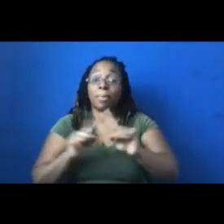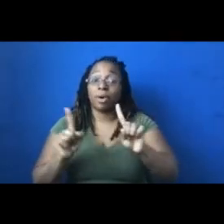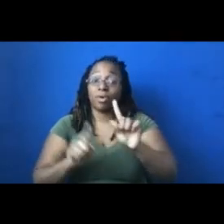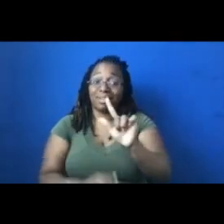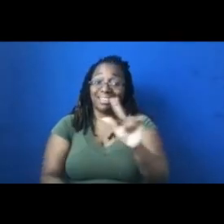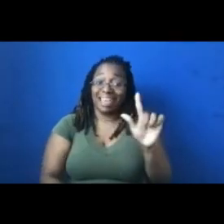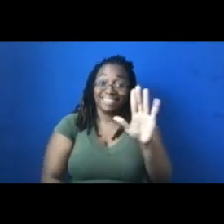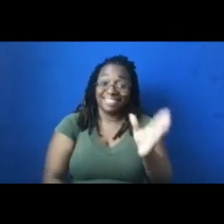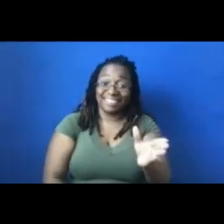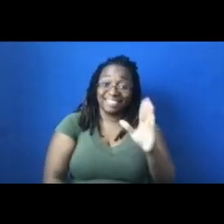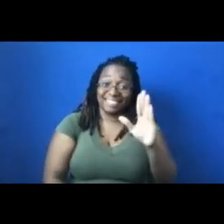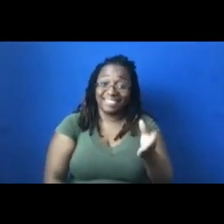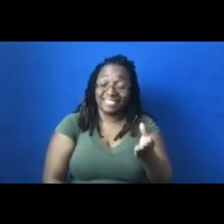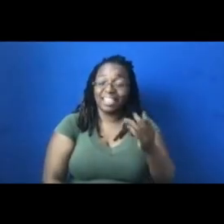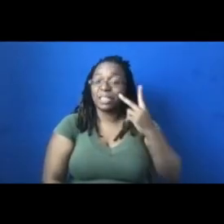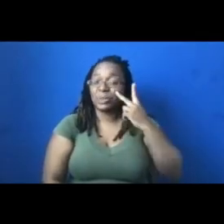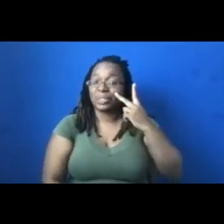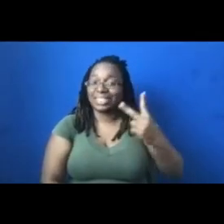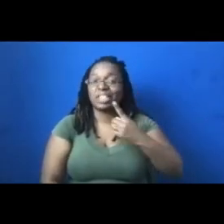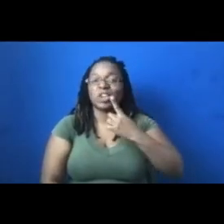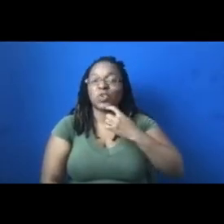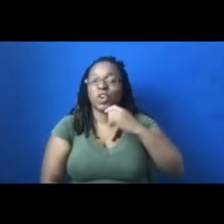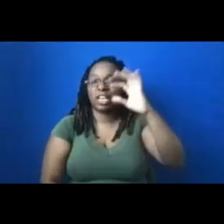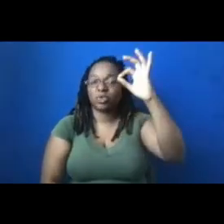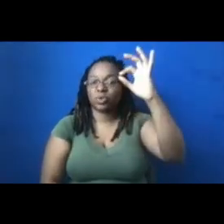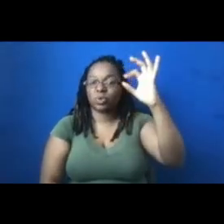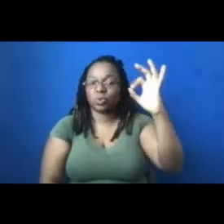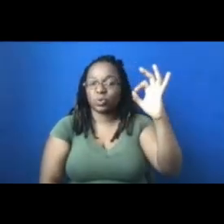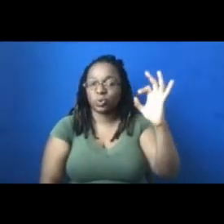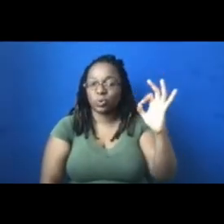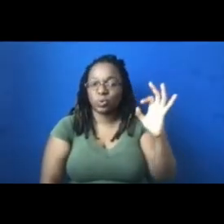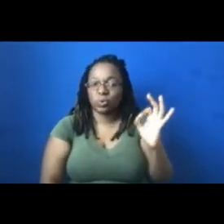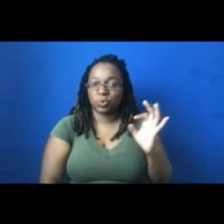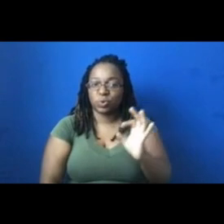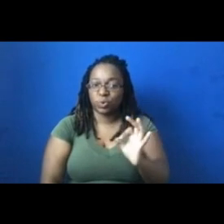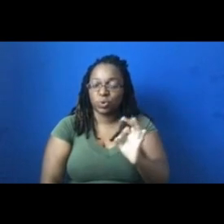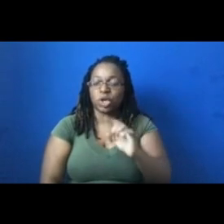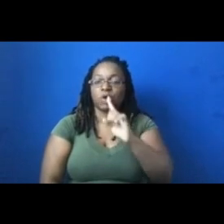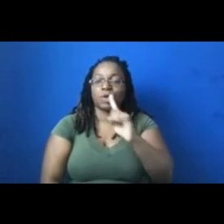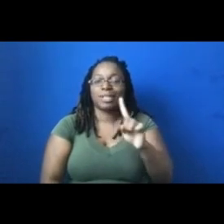red circles, are strategic partners who bring value to the